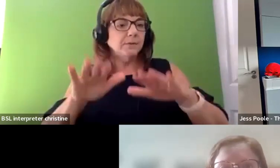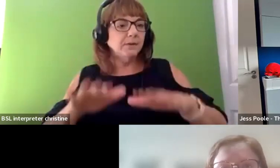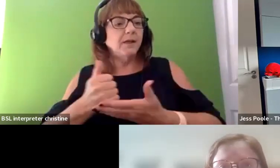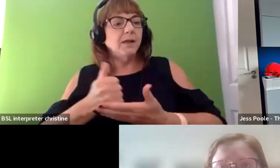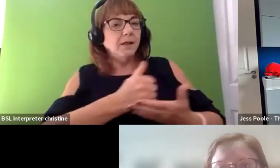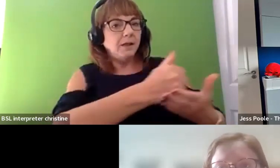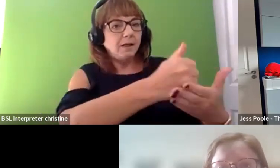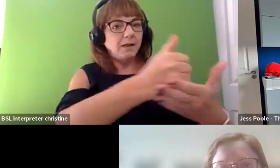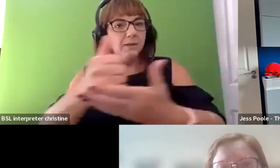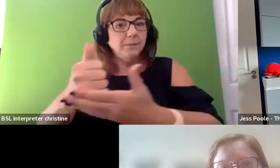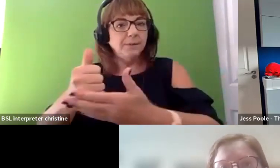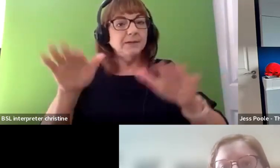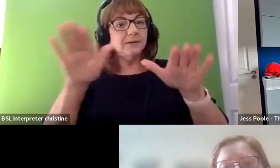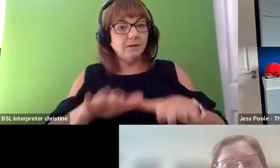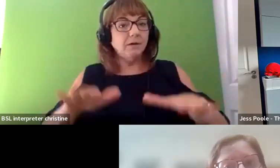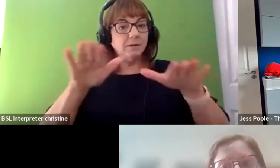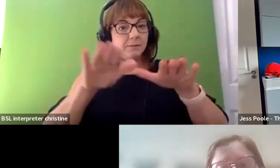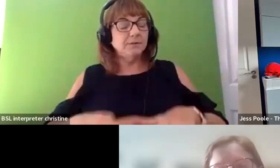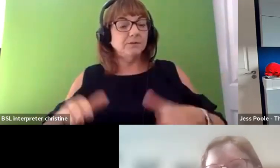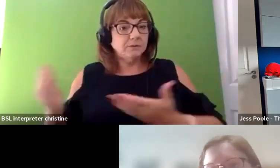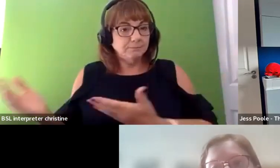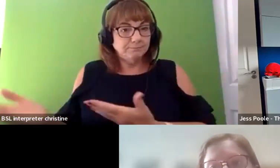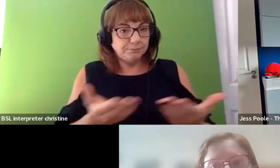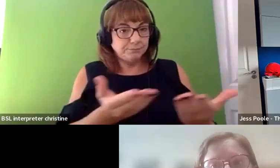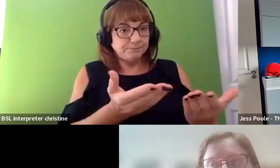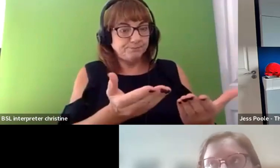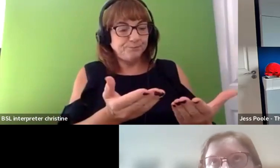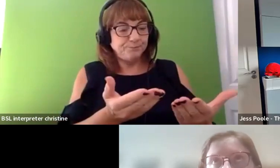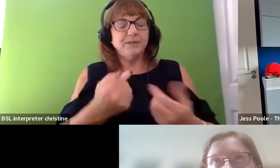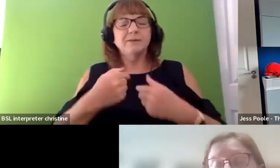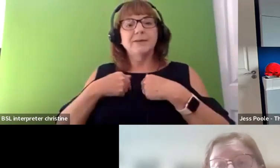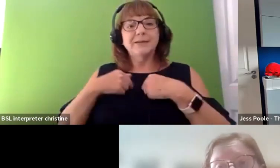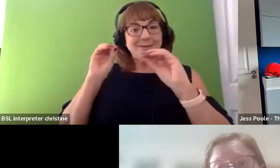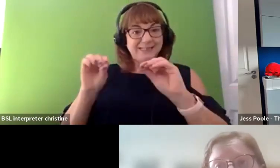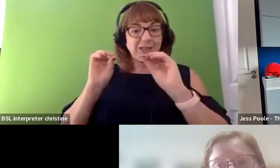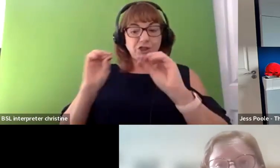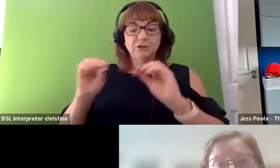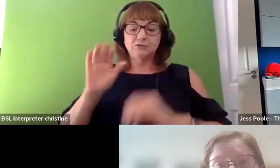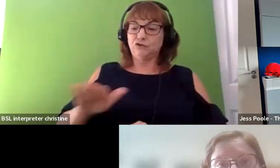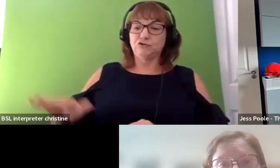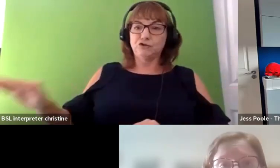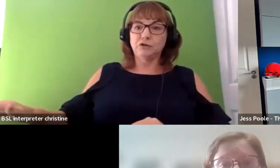I'm speaking to them. Whenever I'm teaching and kids, youth, and often sometimes adult ministry,